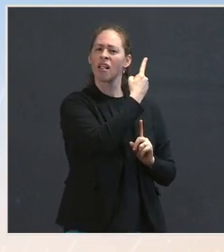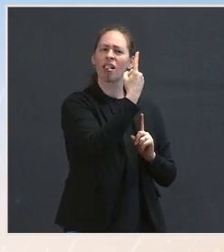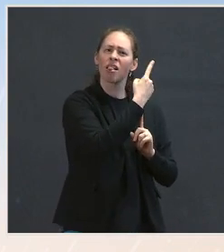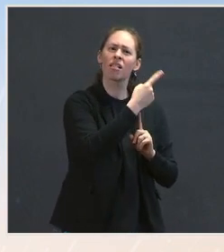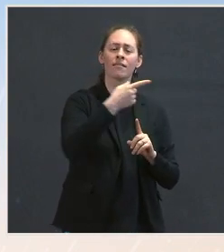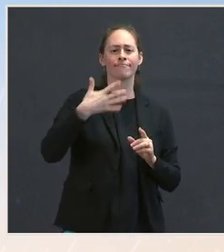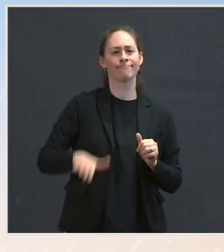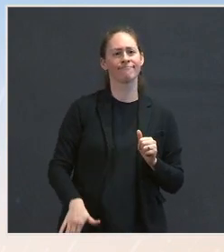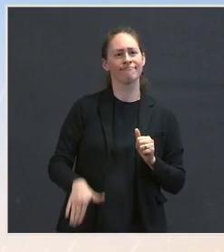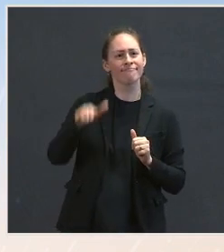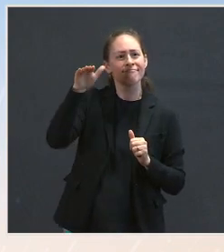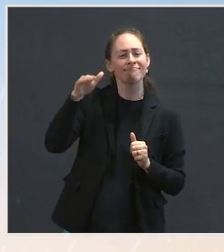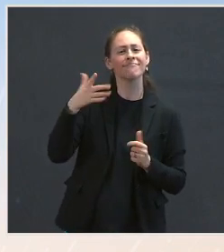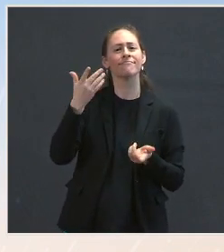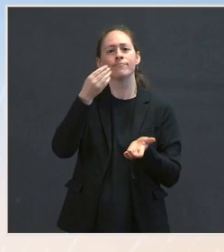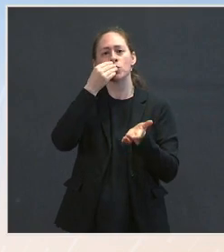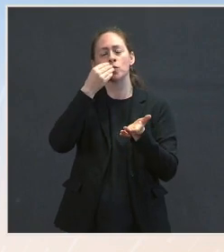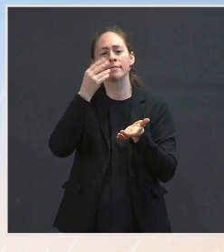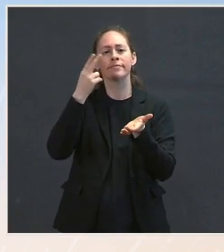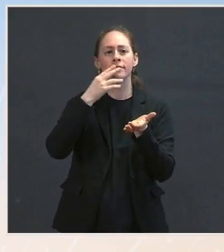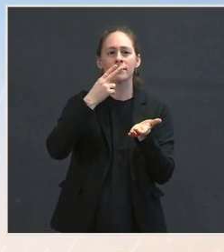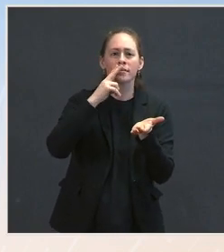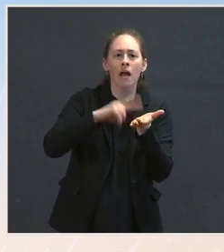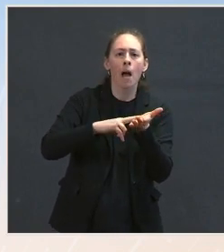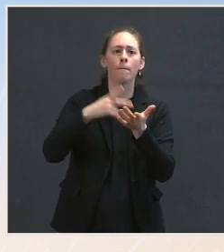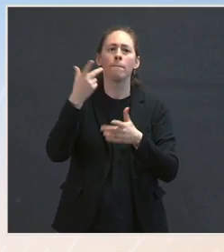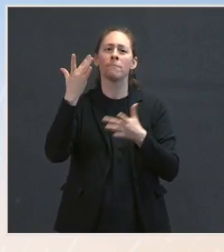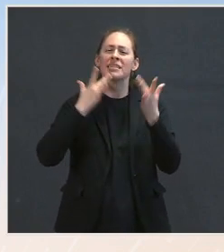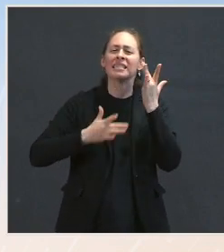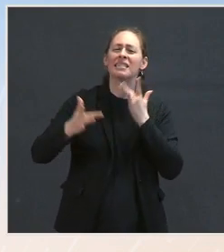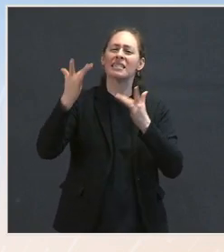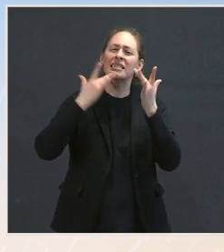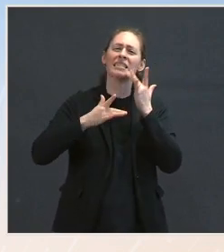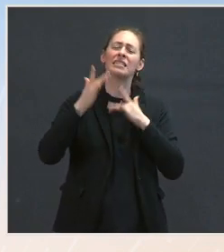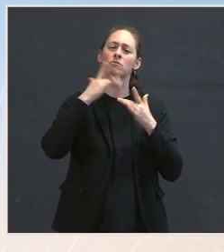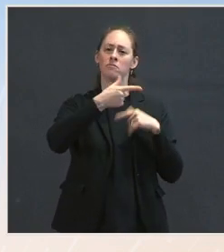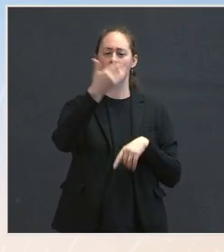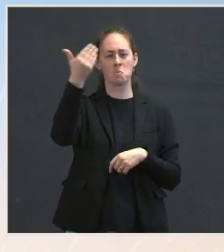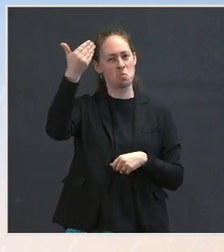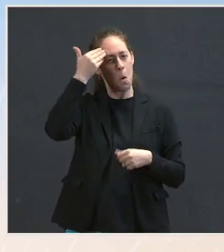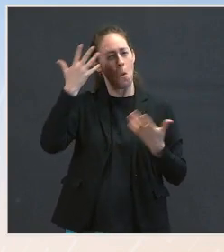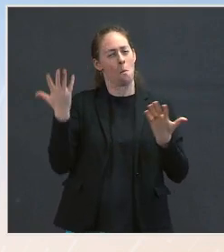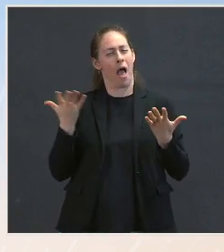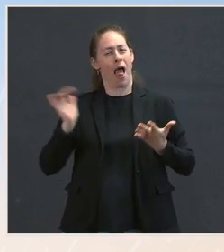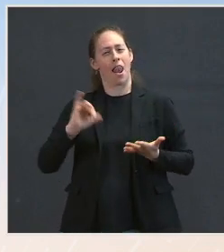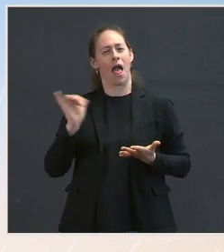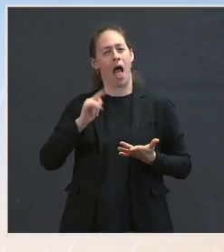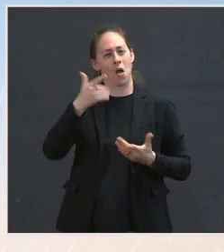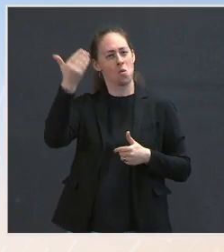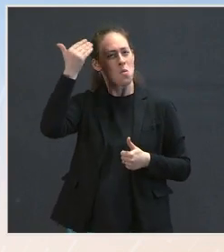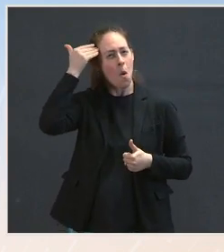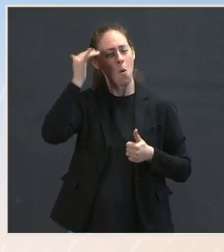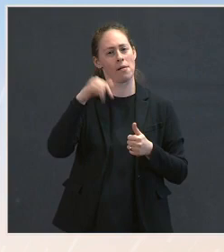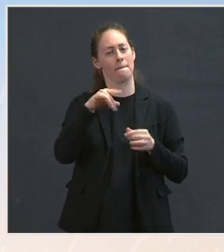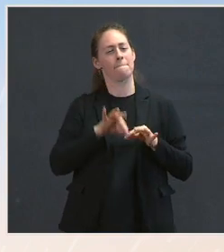She would bring a new perspective to the role. That's why he nominated her to the job and why we're continuing to fight for her confirmation.